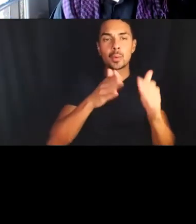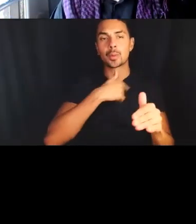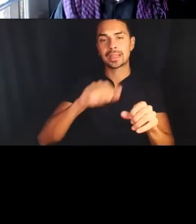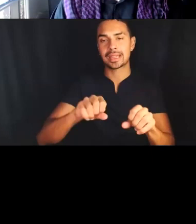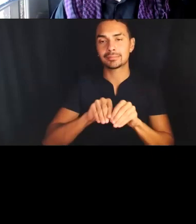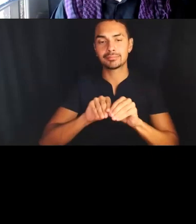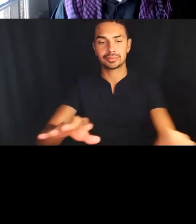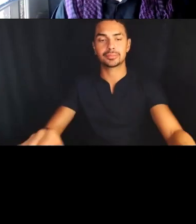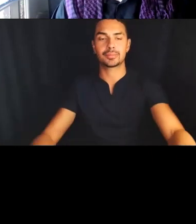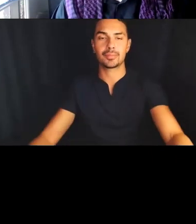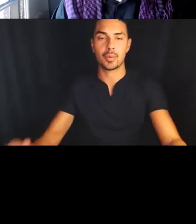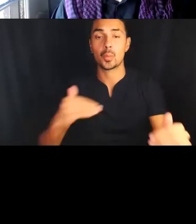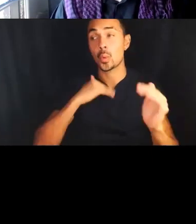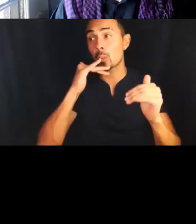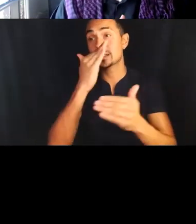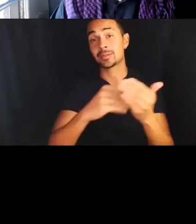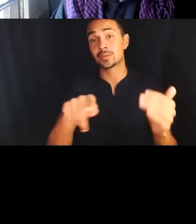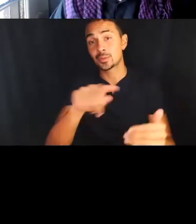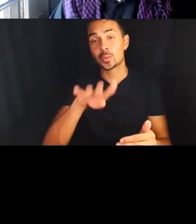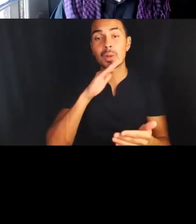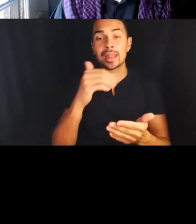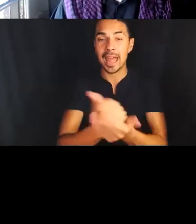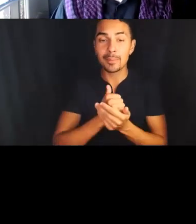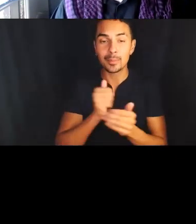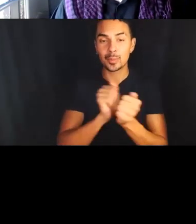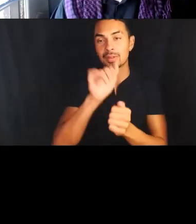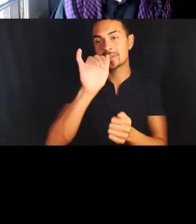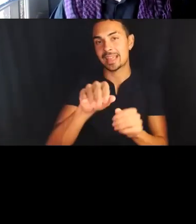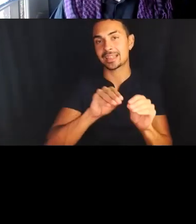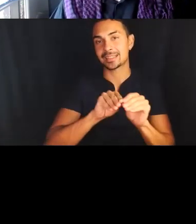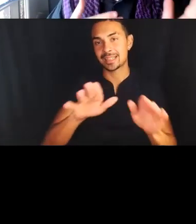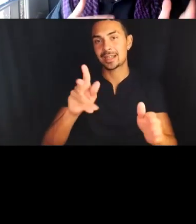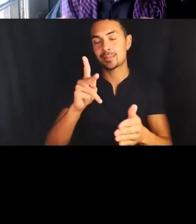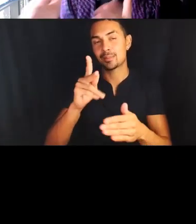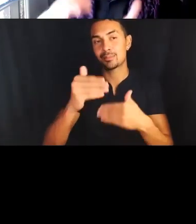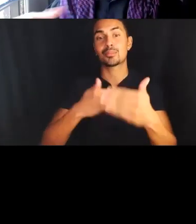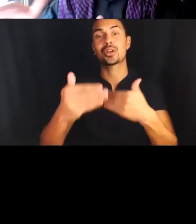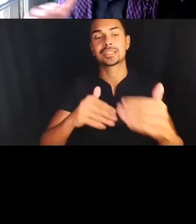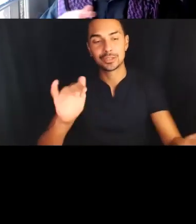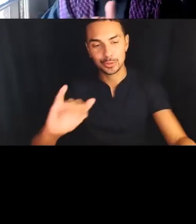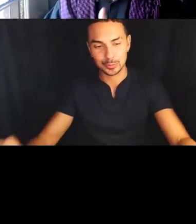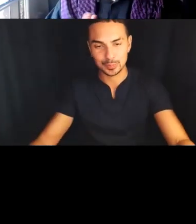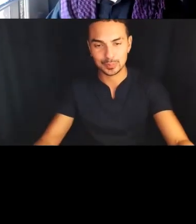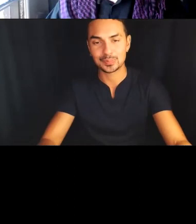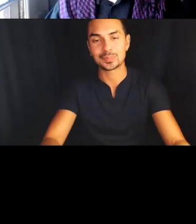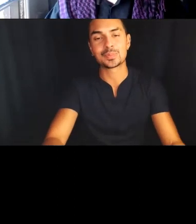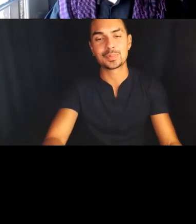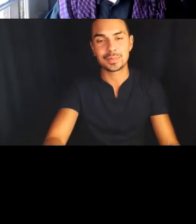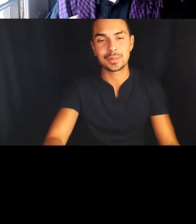And we're hoping that some of you will also help with that dissemination project, production when we get there,